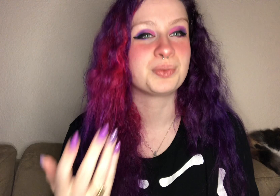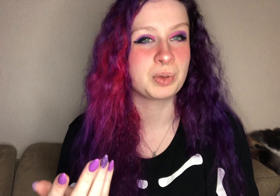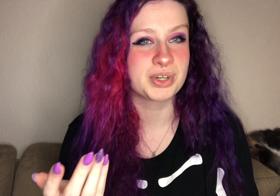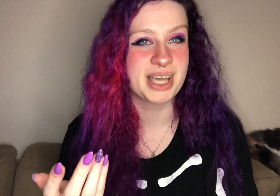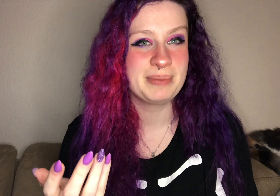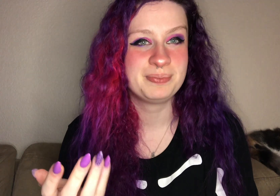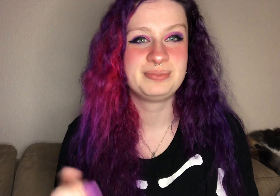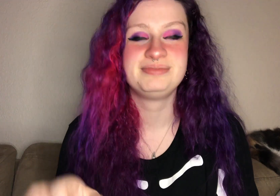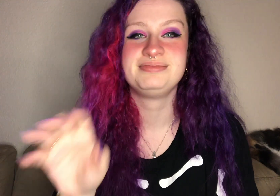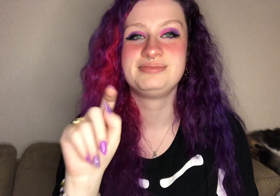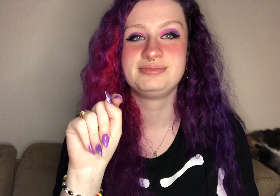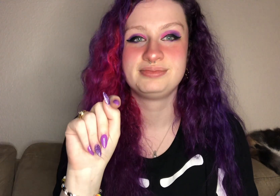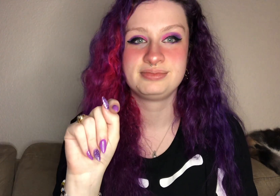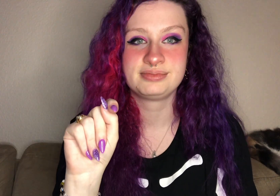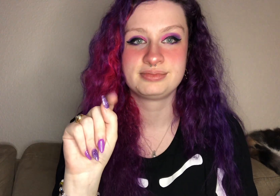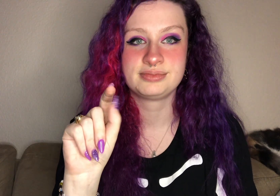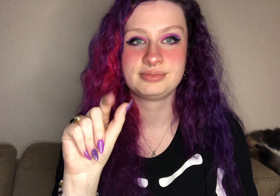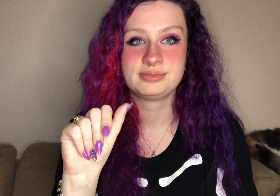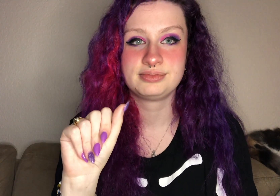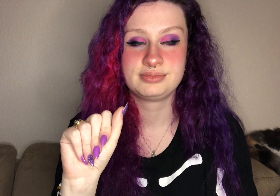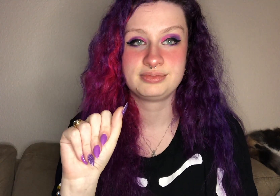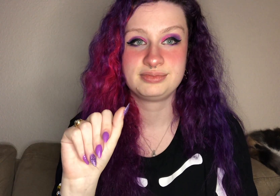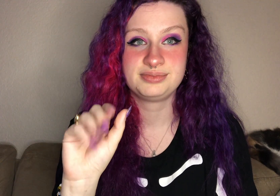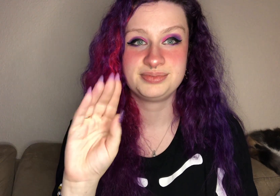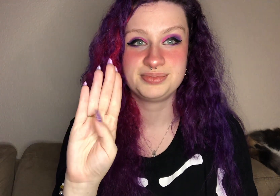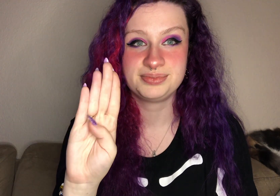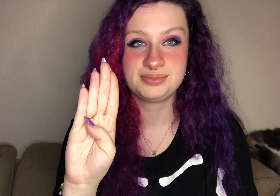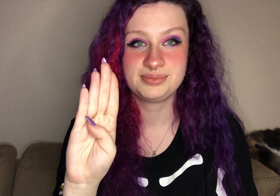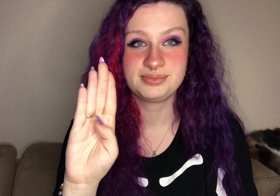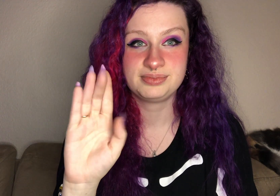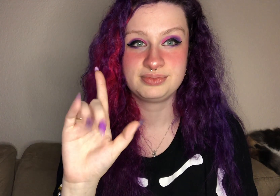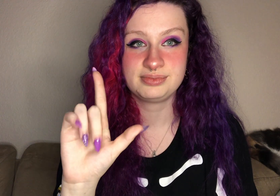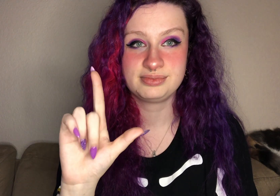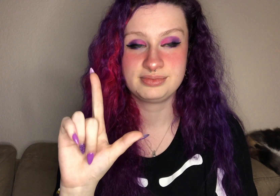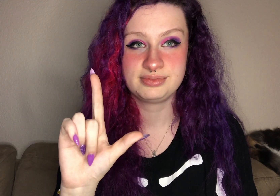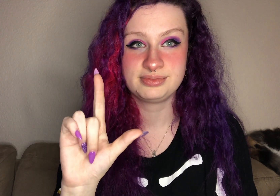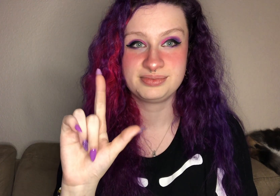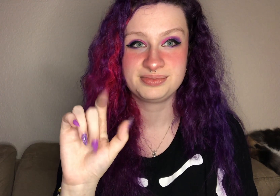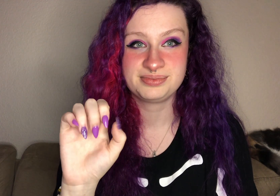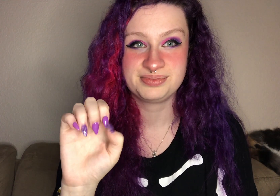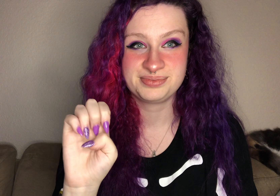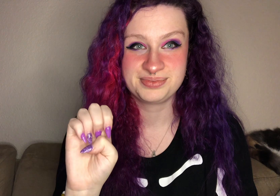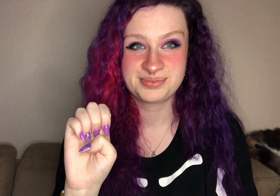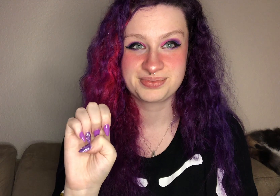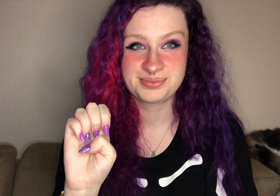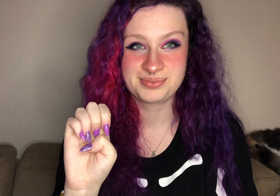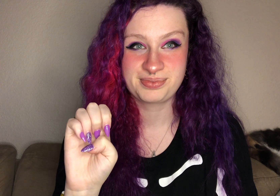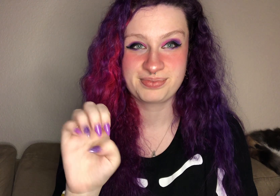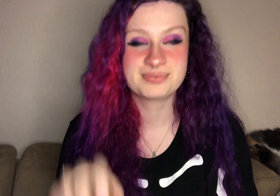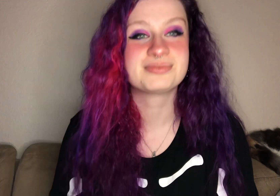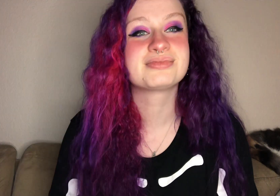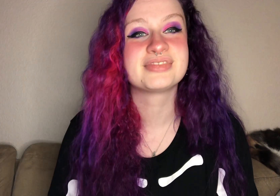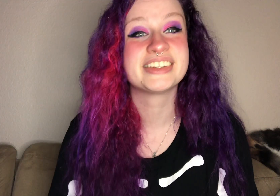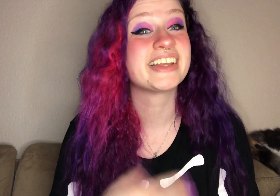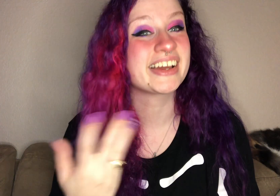one more time